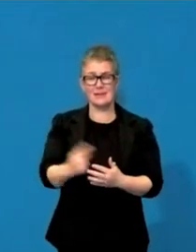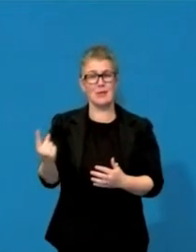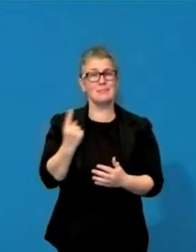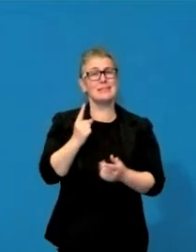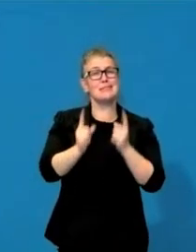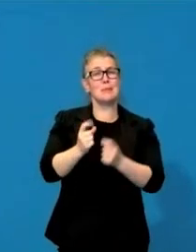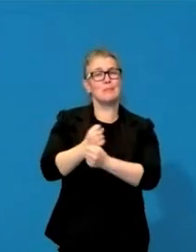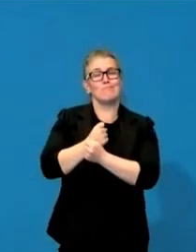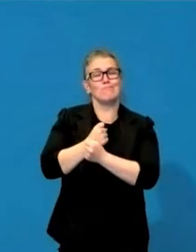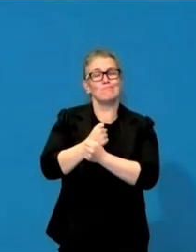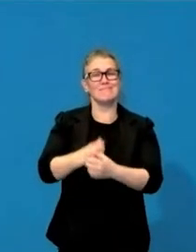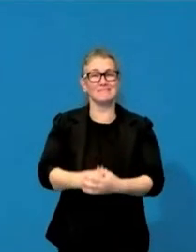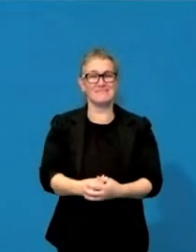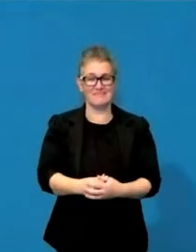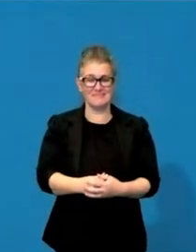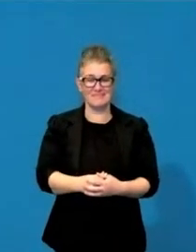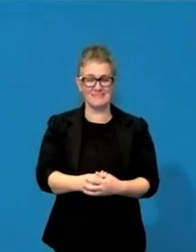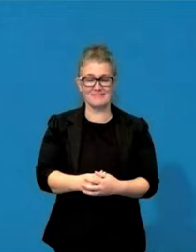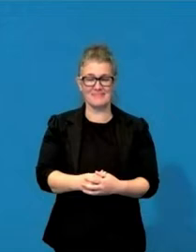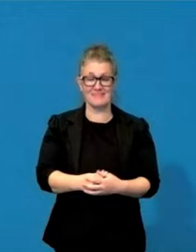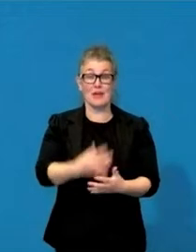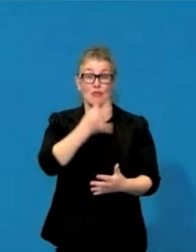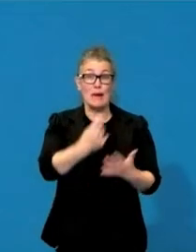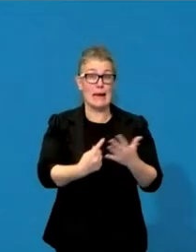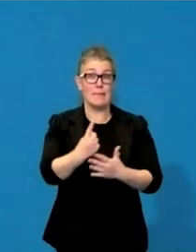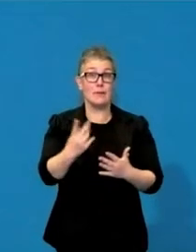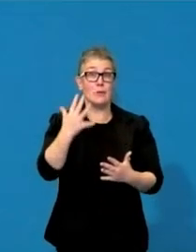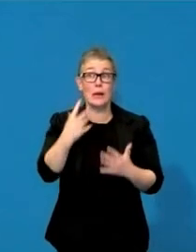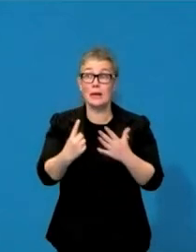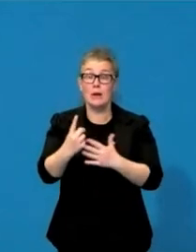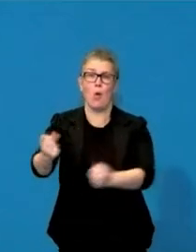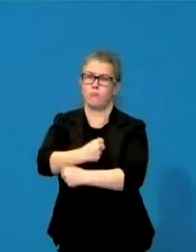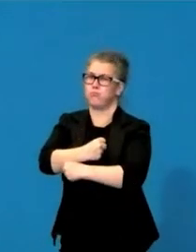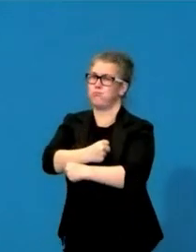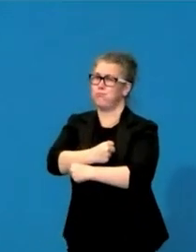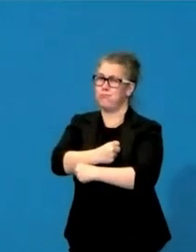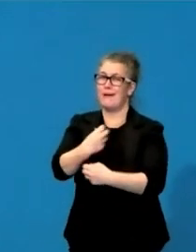and then. You rarely get them, so when they do come, you - probably one of the best